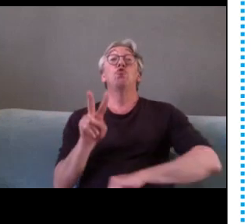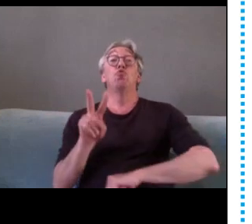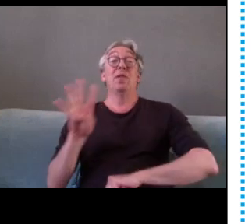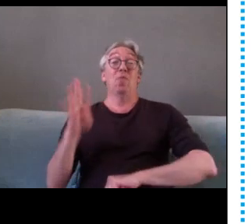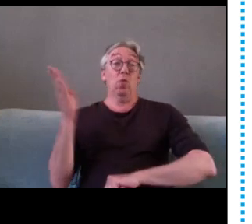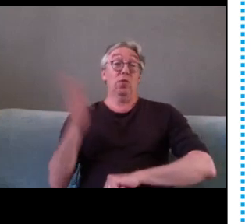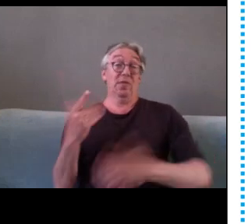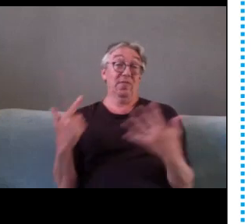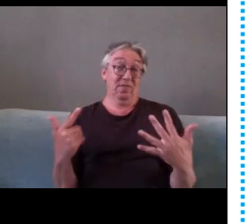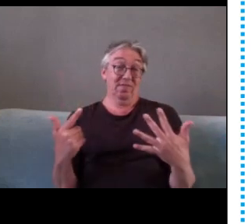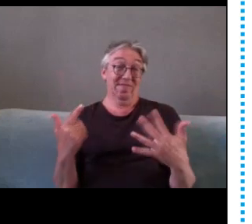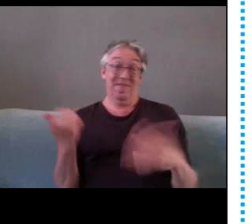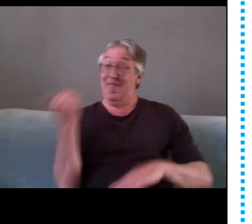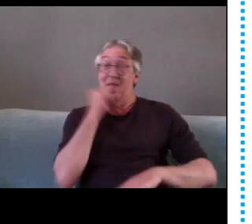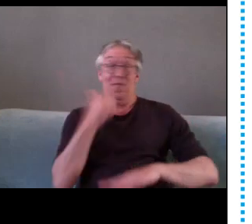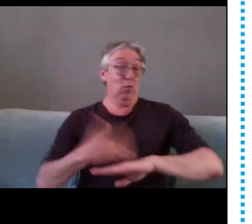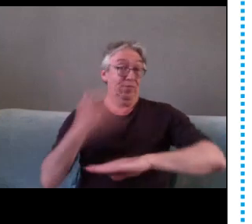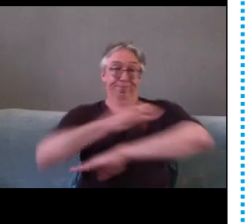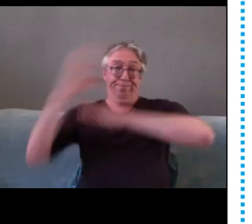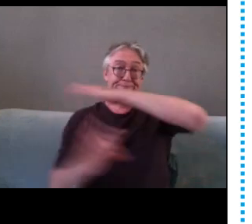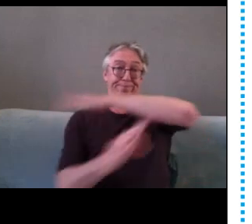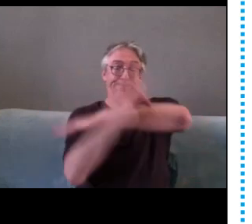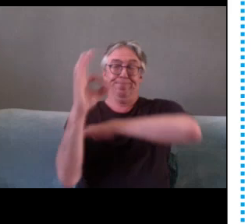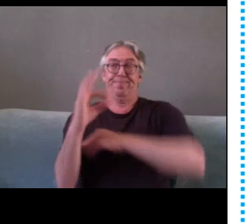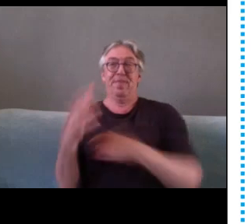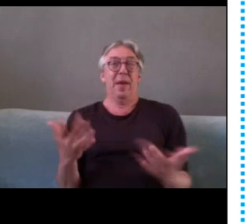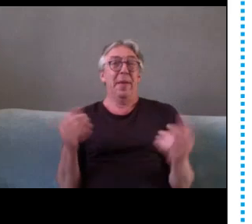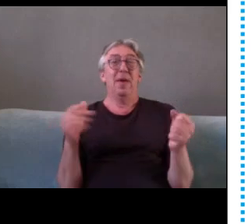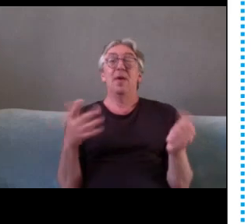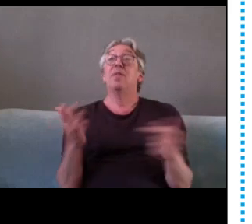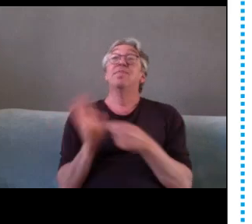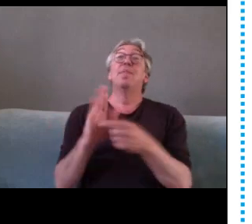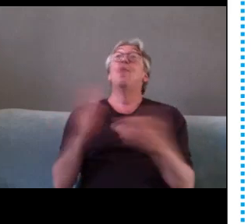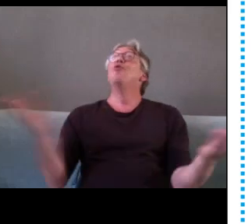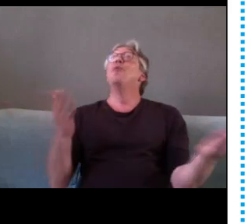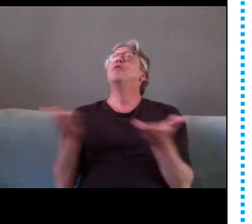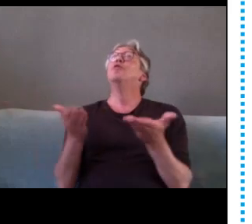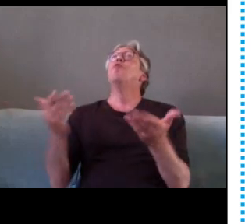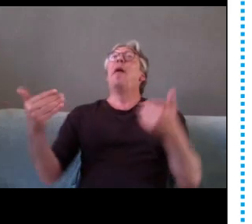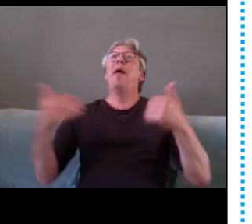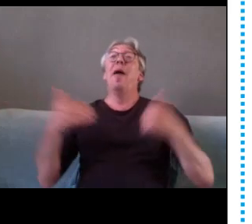If the relay service doesn't work on the weekend, I'll have the emergency on Monday.